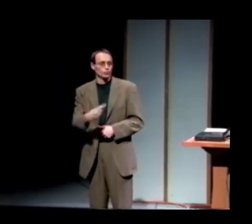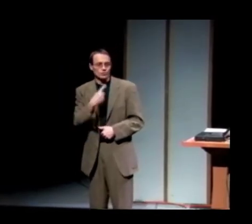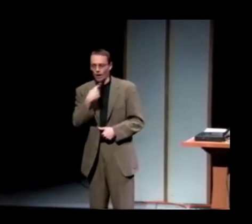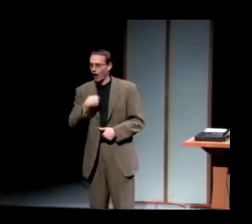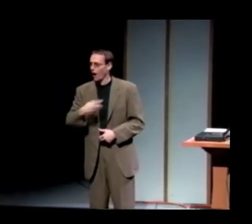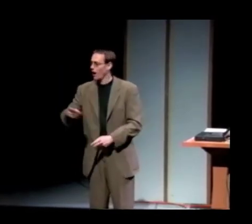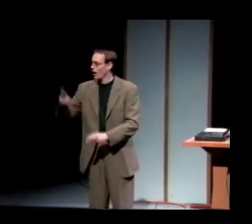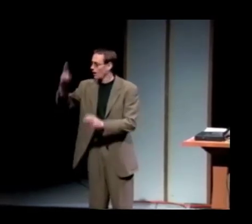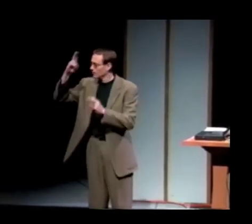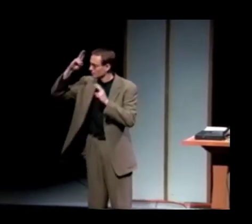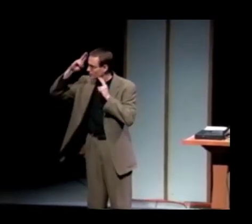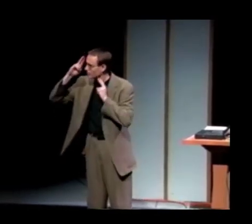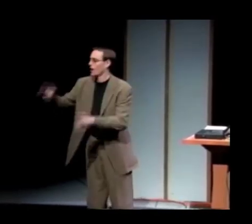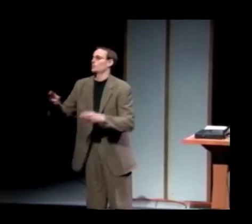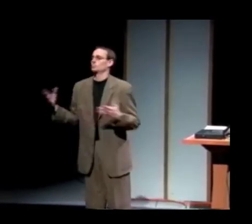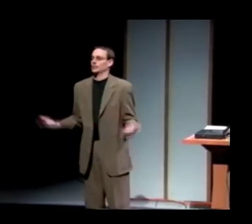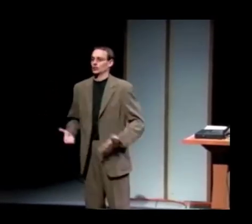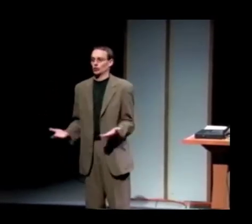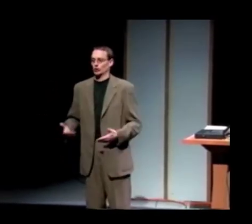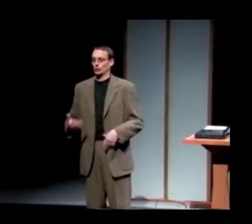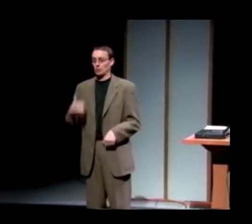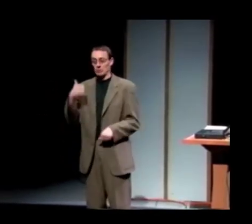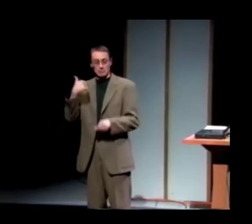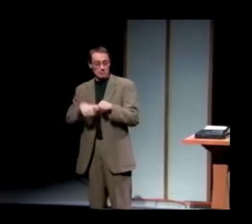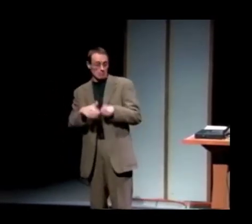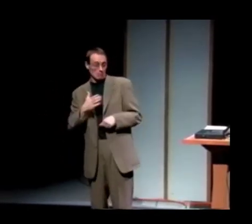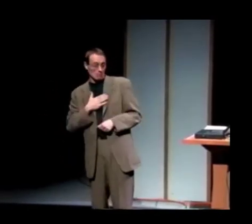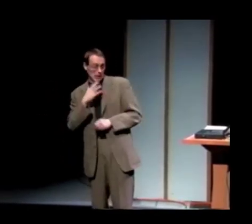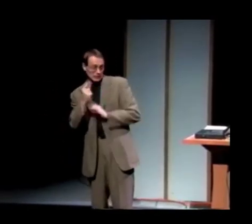FIRST, I JUST WANT TO SAY WHAT AN HONOR IT IS TO BE HERE.